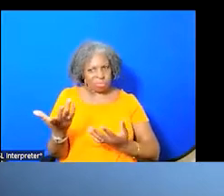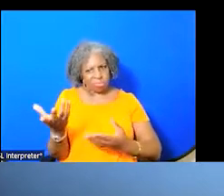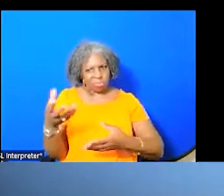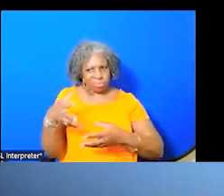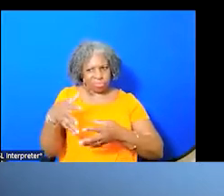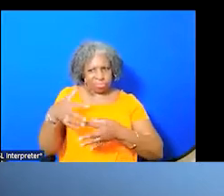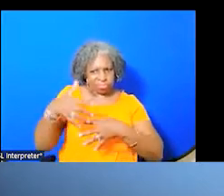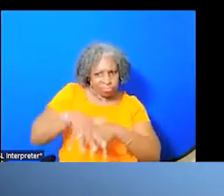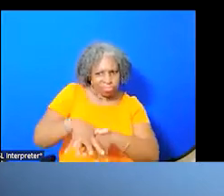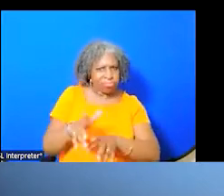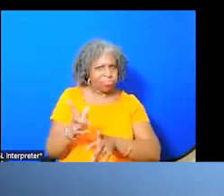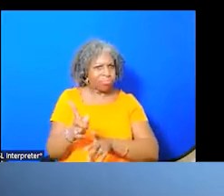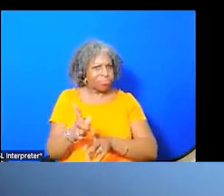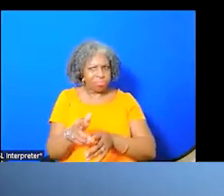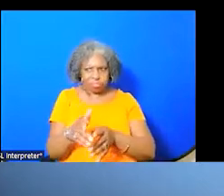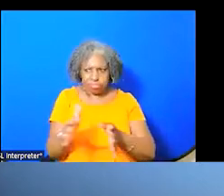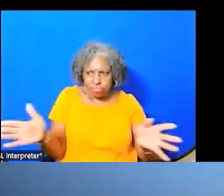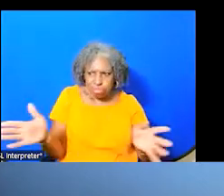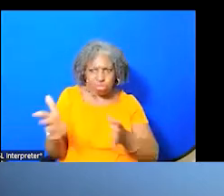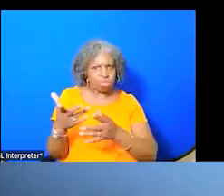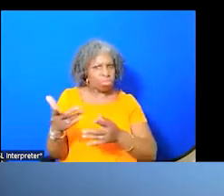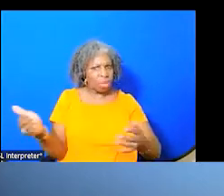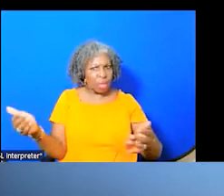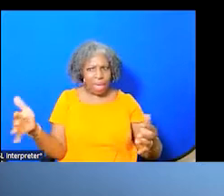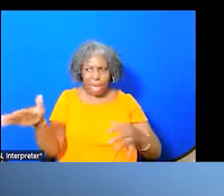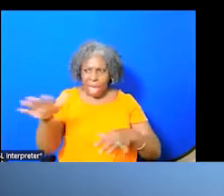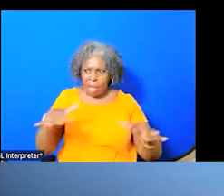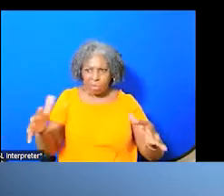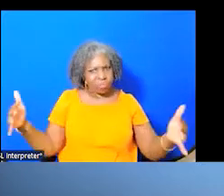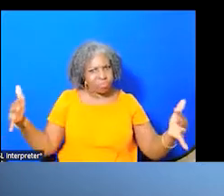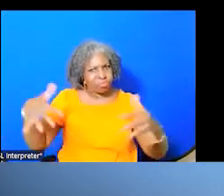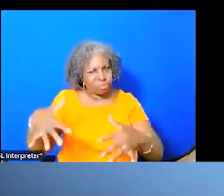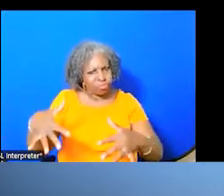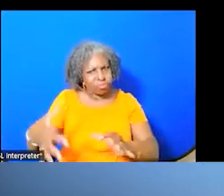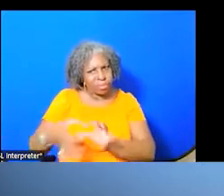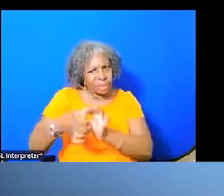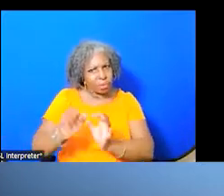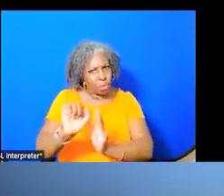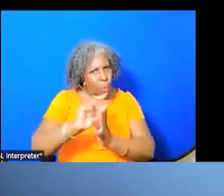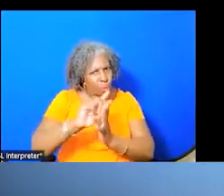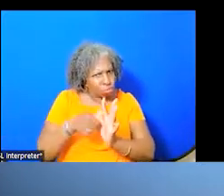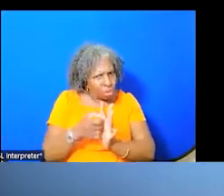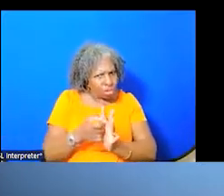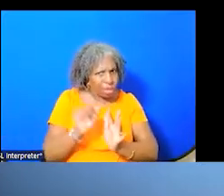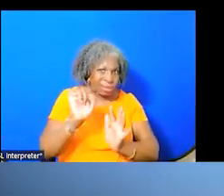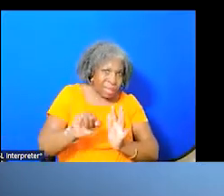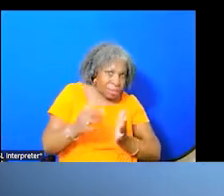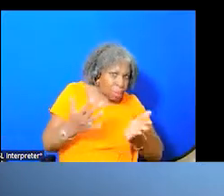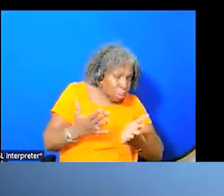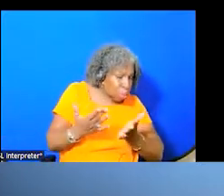And how do those wider areas interact with your particular project?